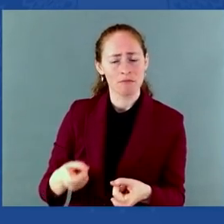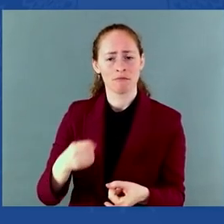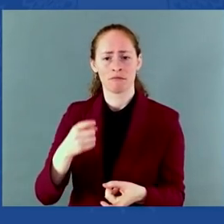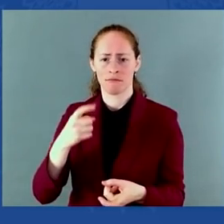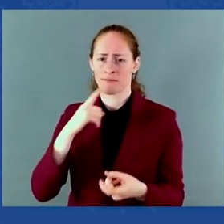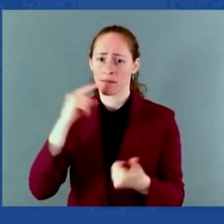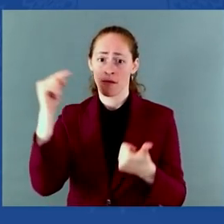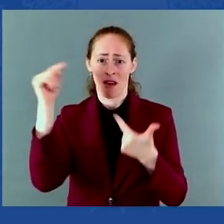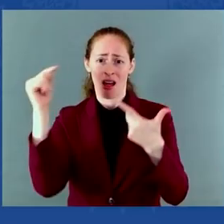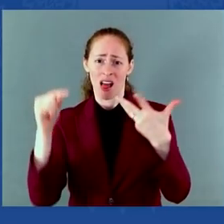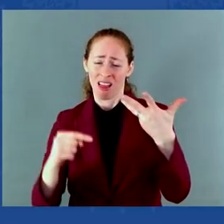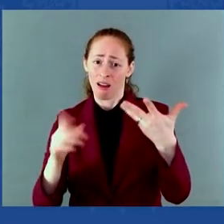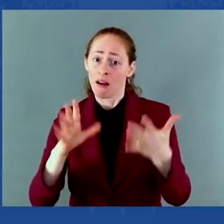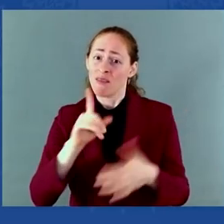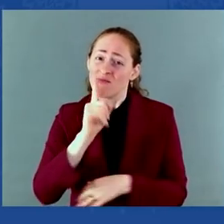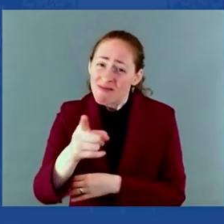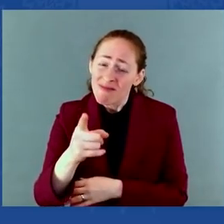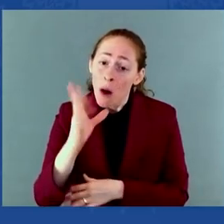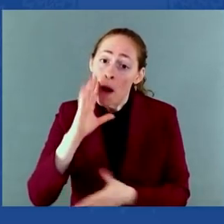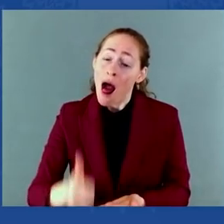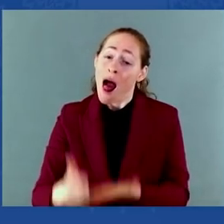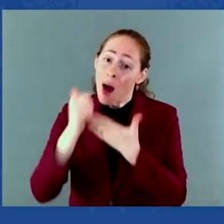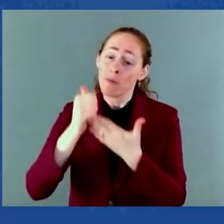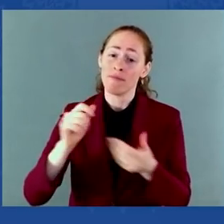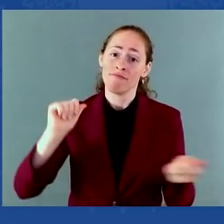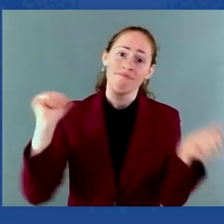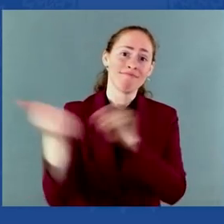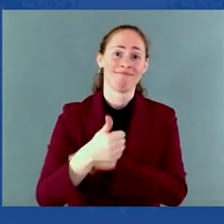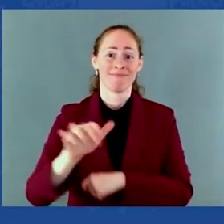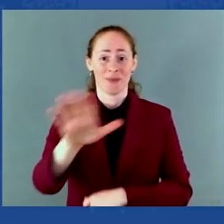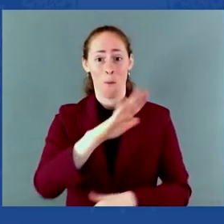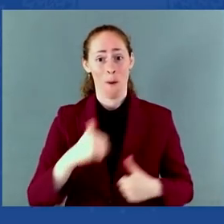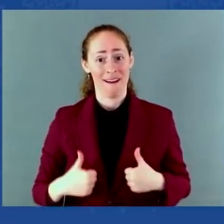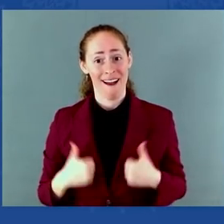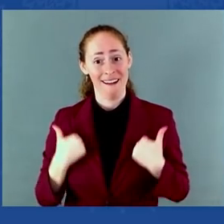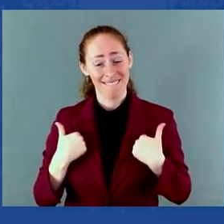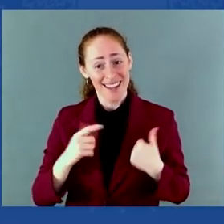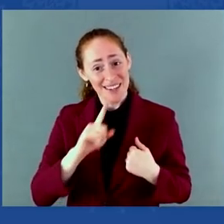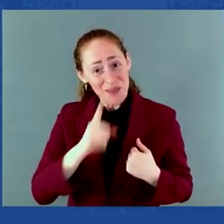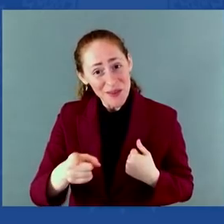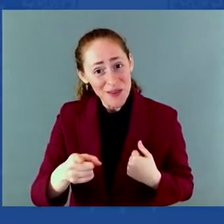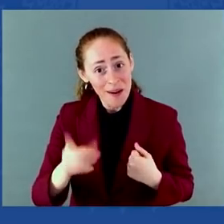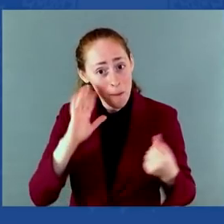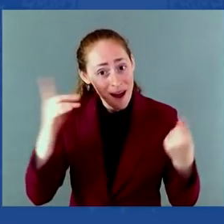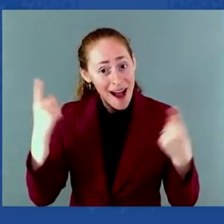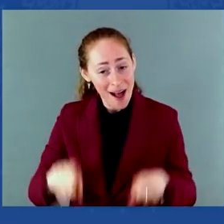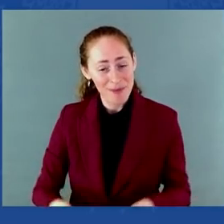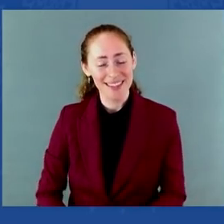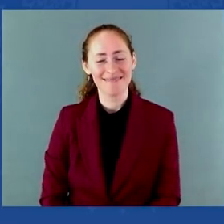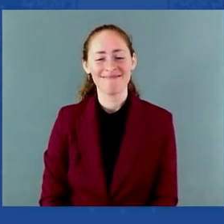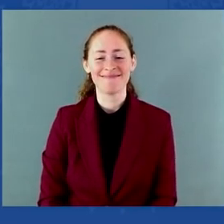Folks, it's not hyperbole to say that your delegation is laser-focused on your needs --